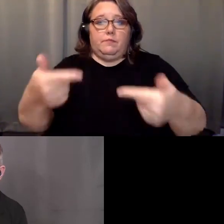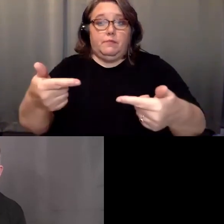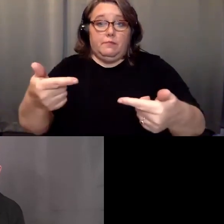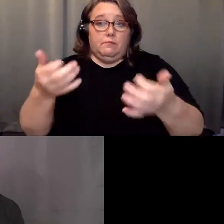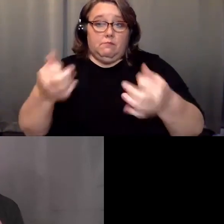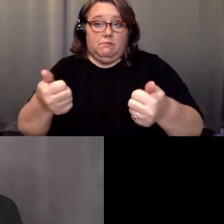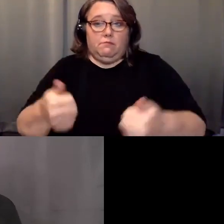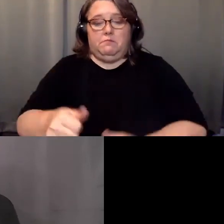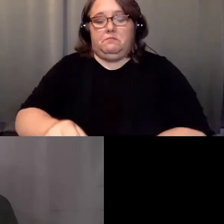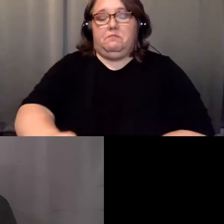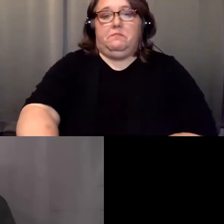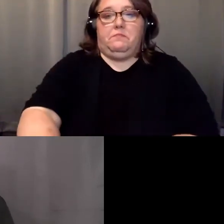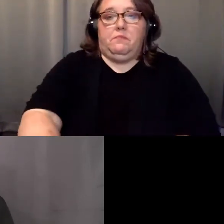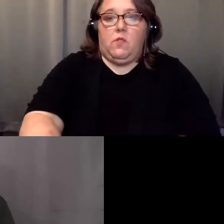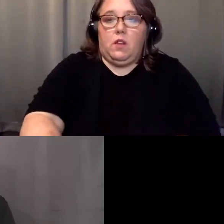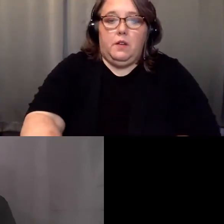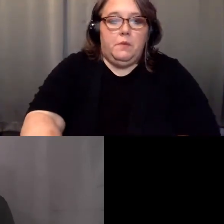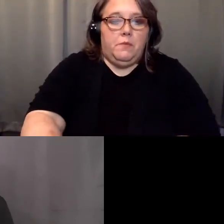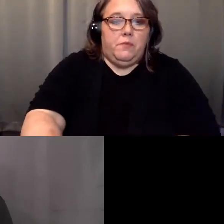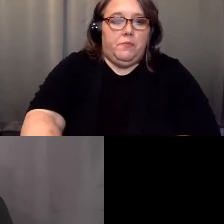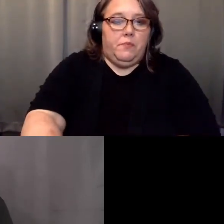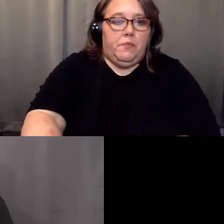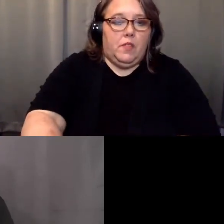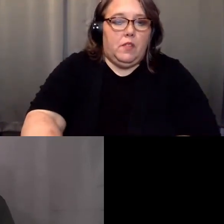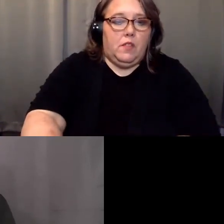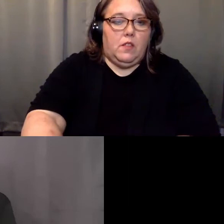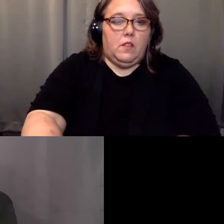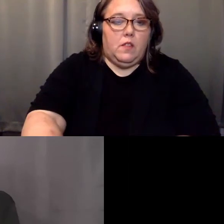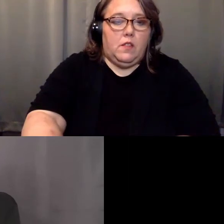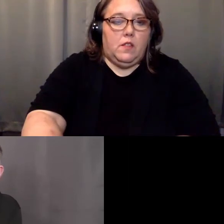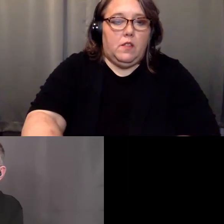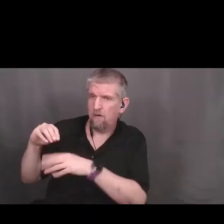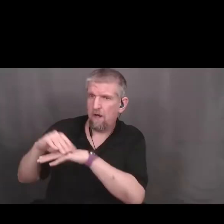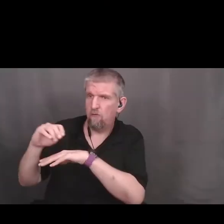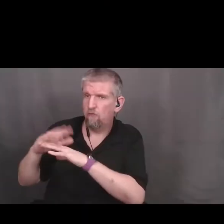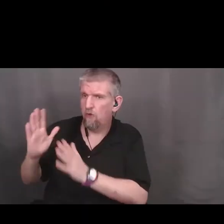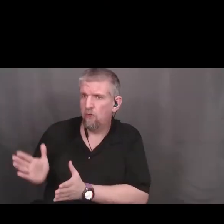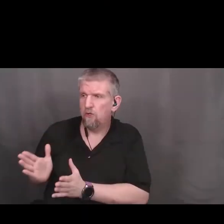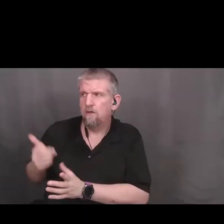the vocation rehabilitation counselor, they themselves, they're supposed to be making observations,